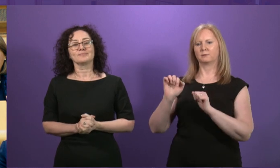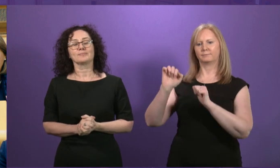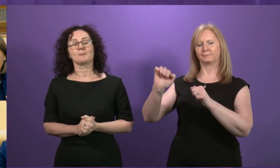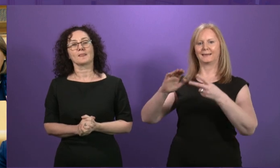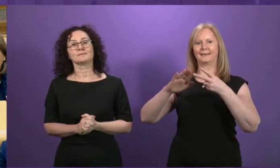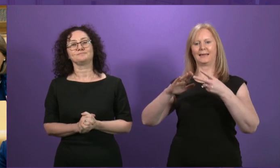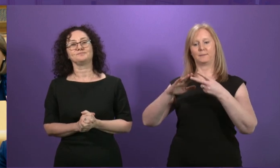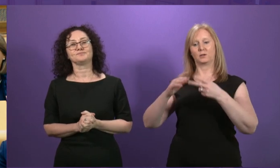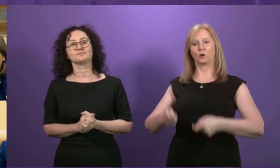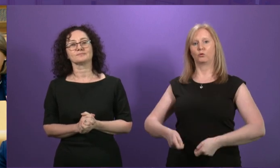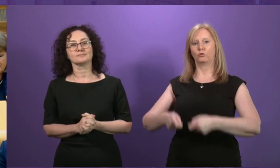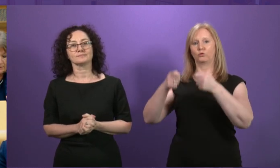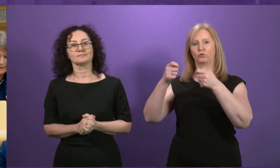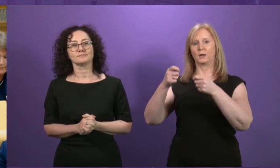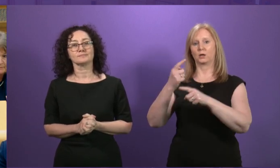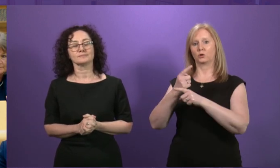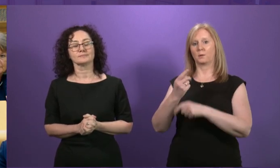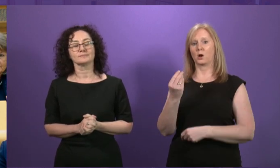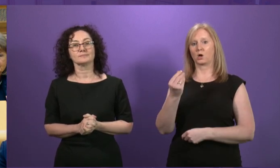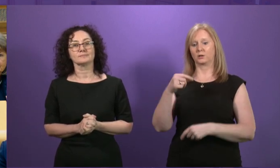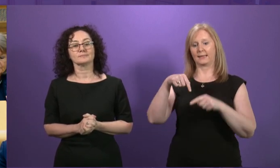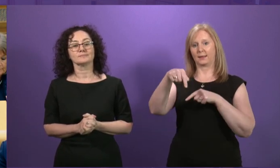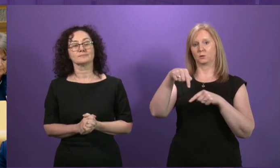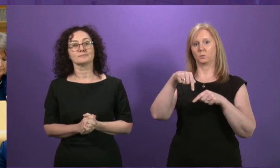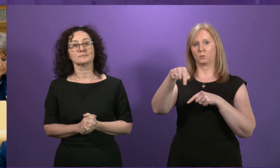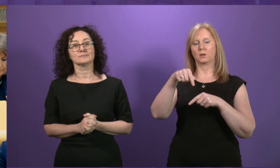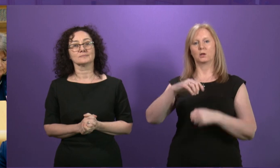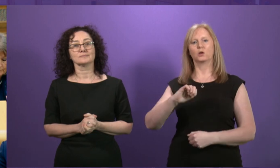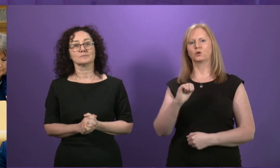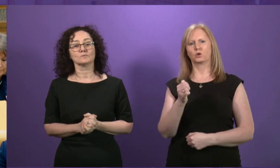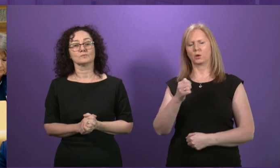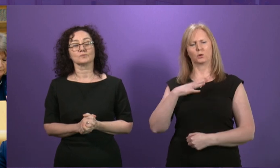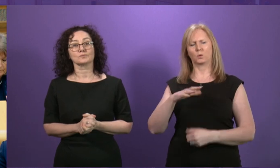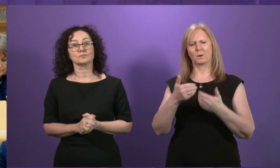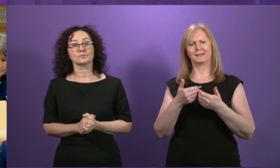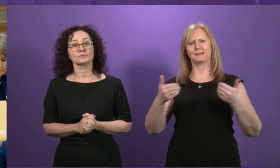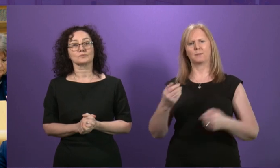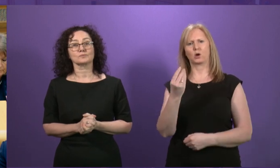who has raised the issue of currency this week. “Scotland doesn’t want to be in a separate currency.”